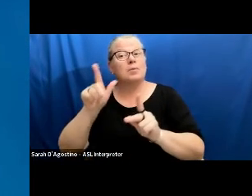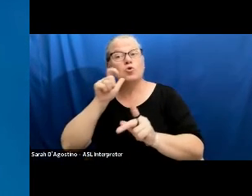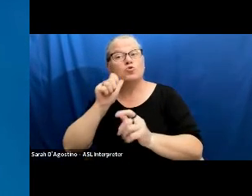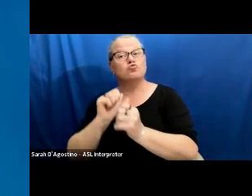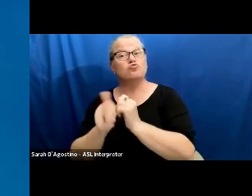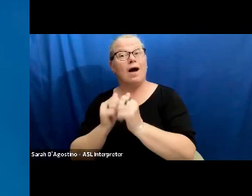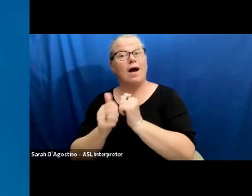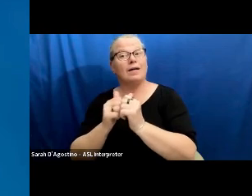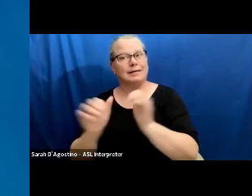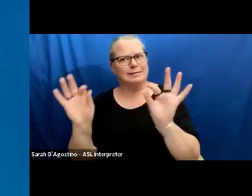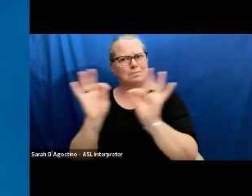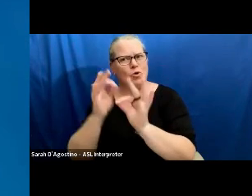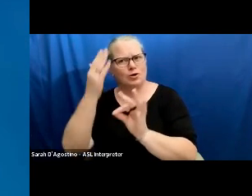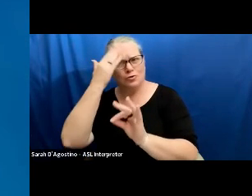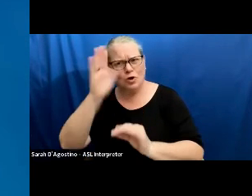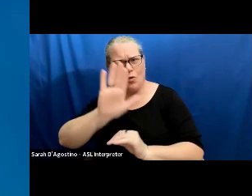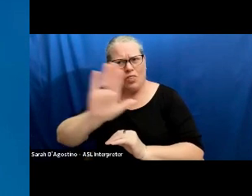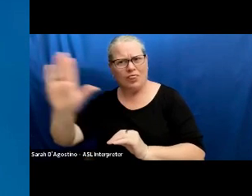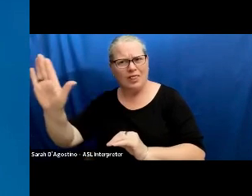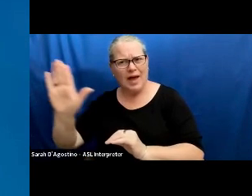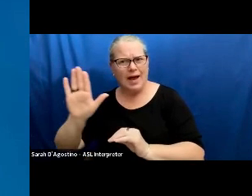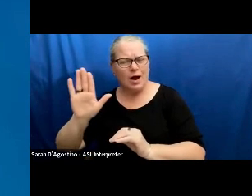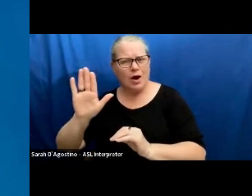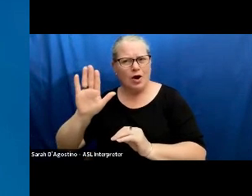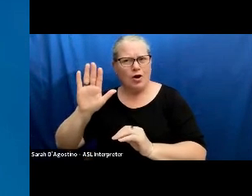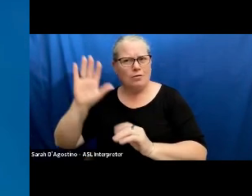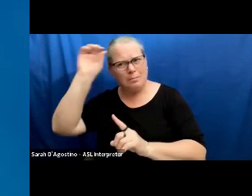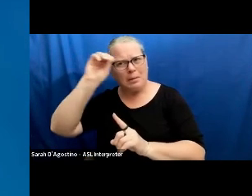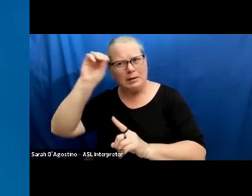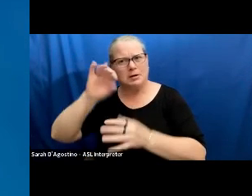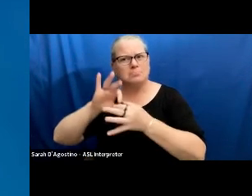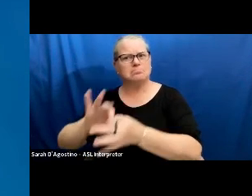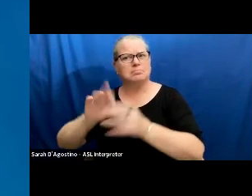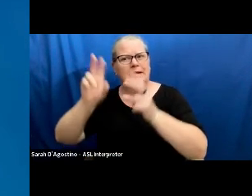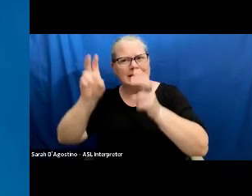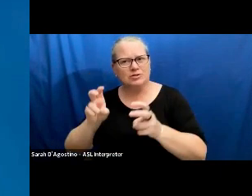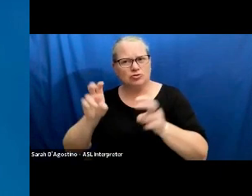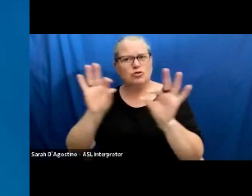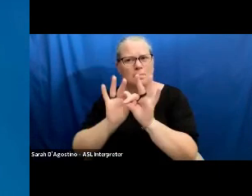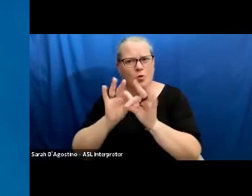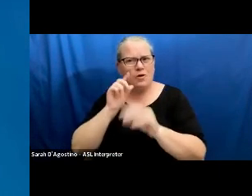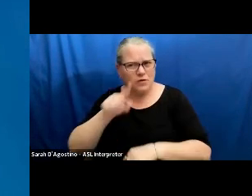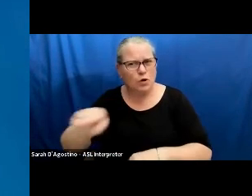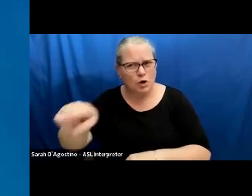that are important to you so that when you go to vote for them you know who you want to vote for